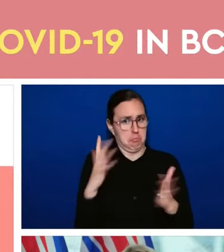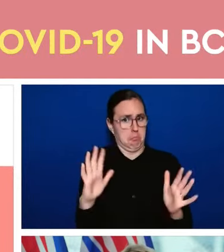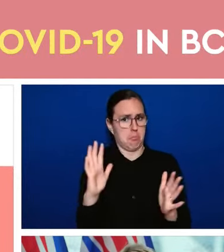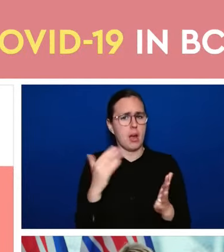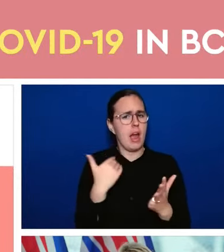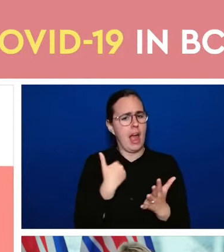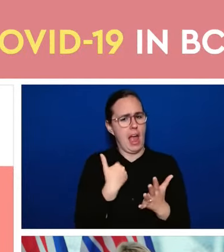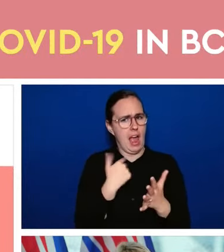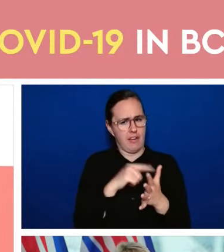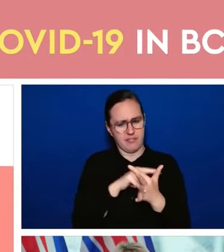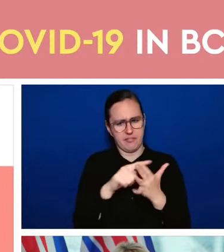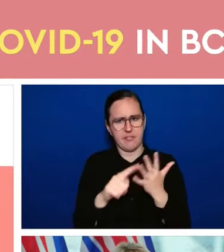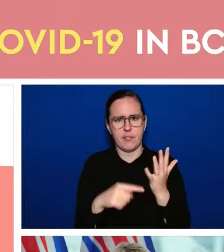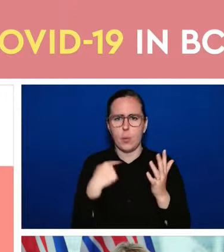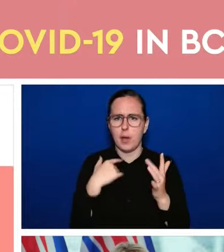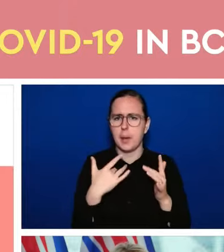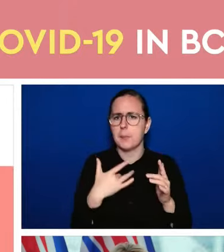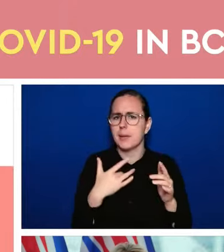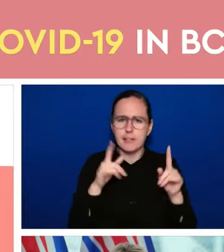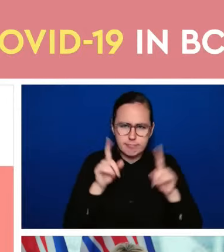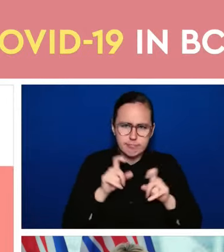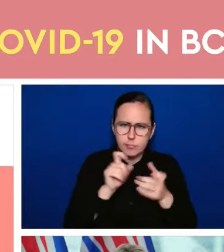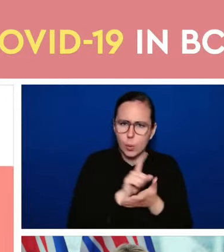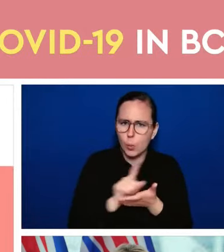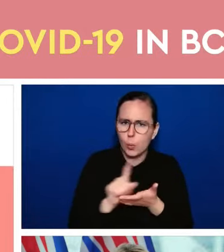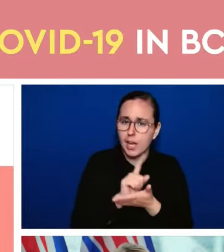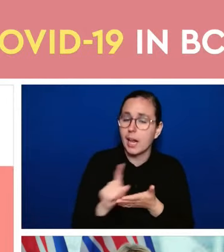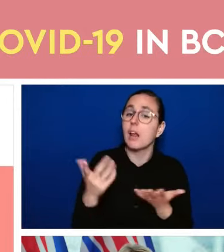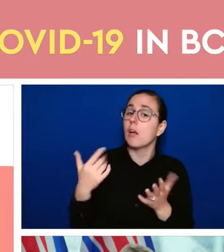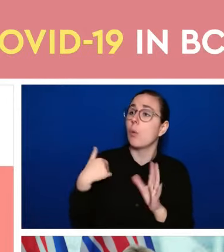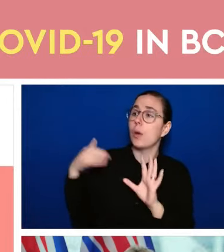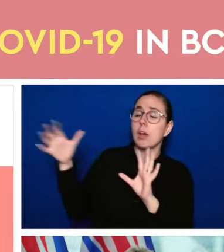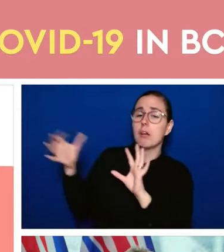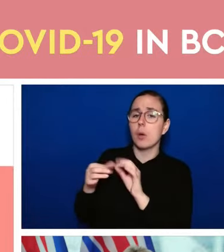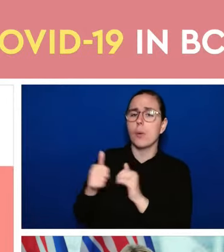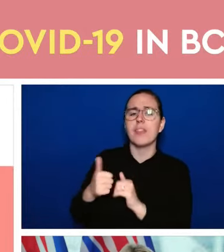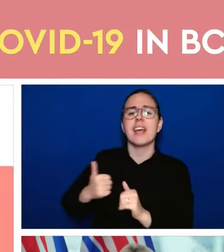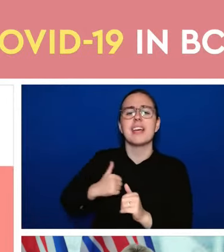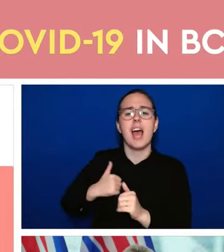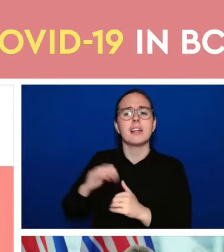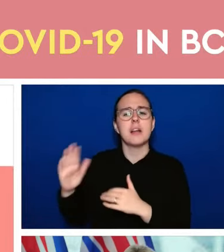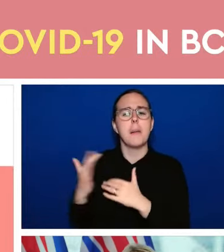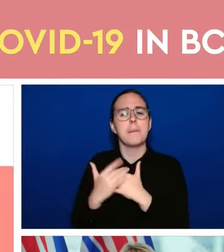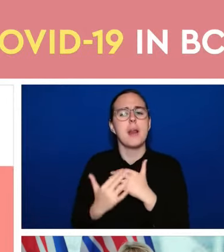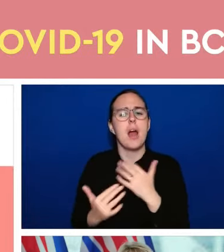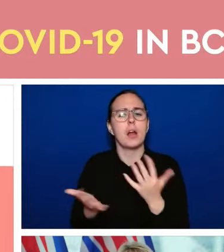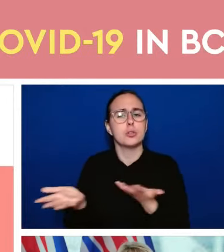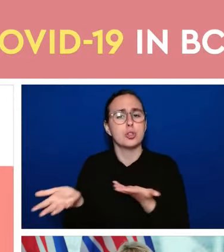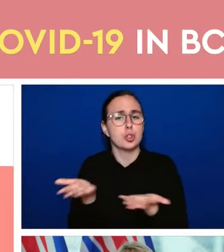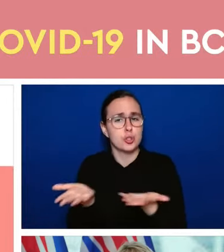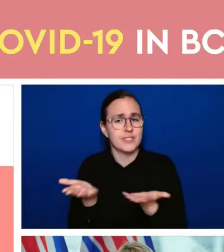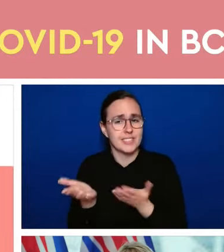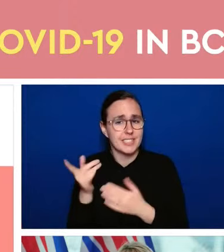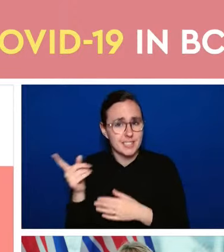Canadian blood services we've been using- the leftover blood from Perry needle testing to